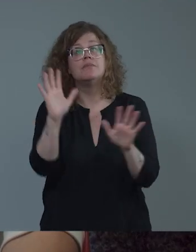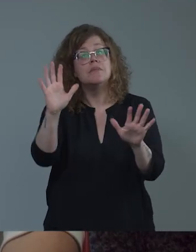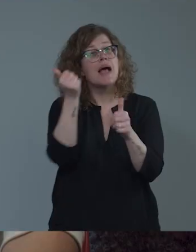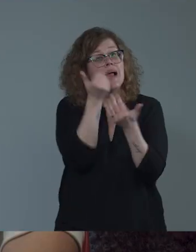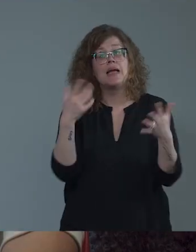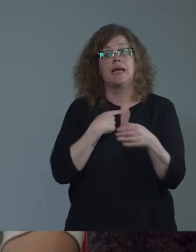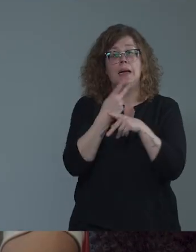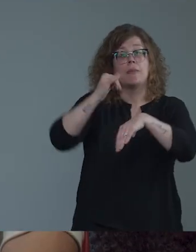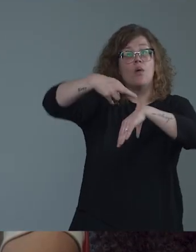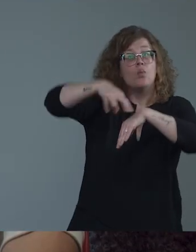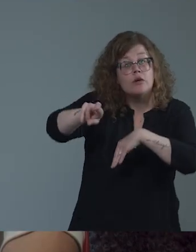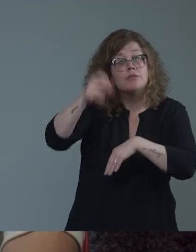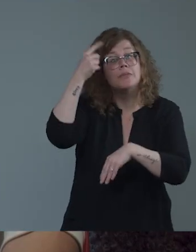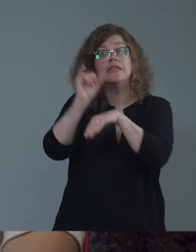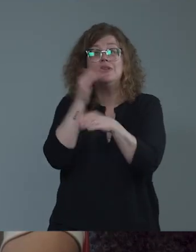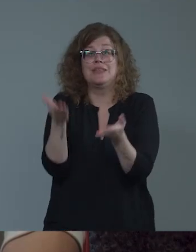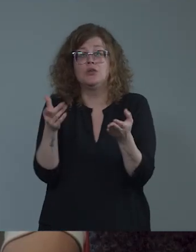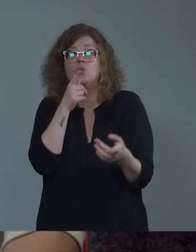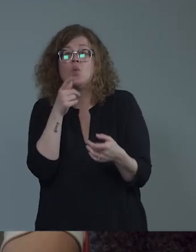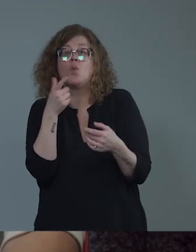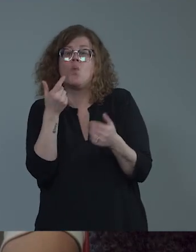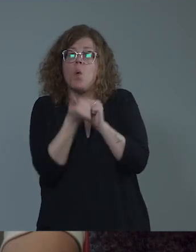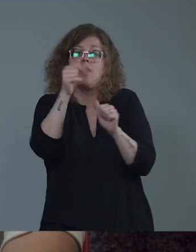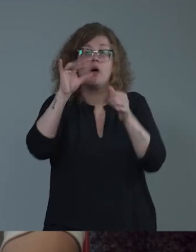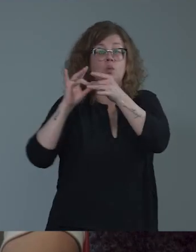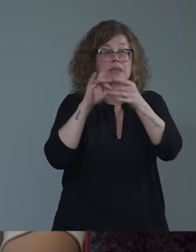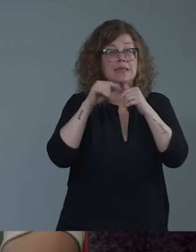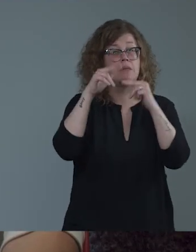keep them safe and keep them long lasting. And it's so important to actually do this,